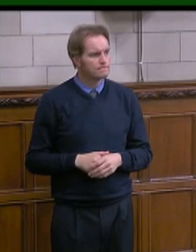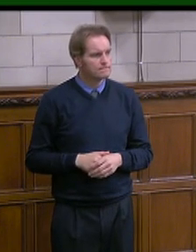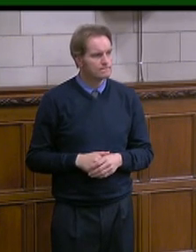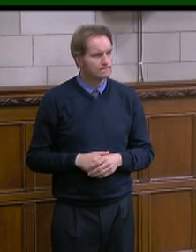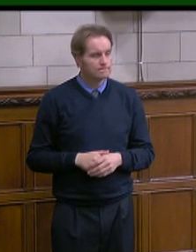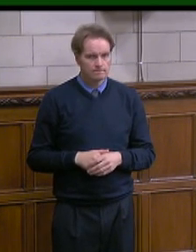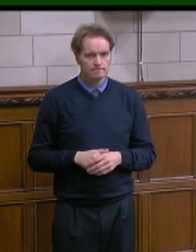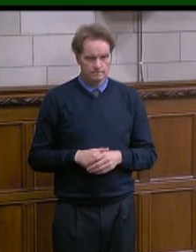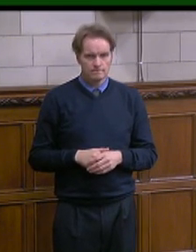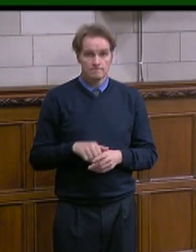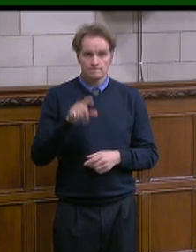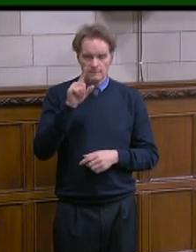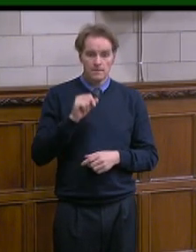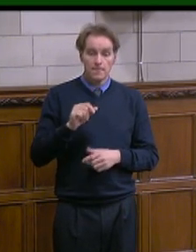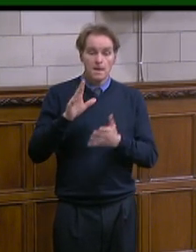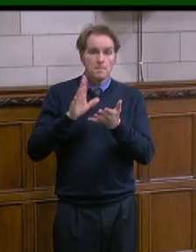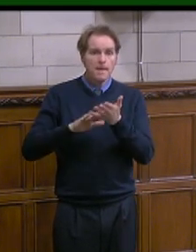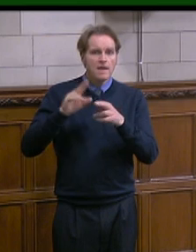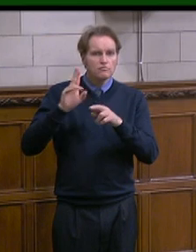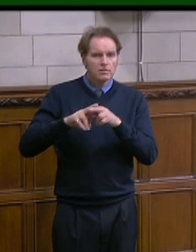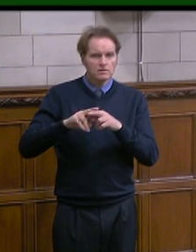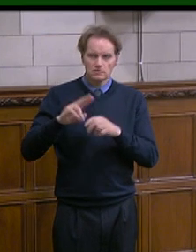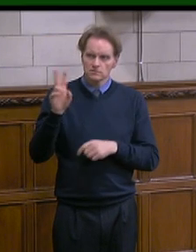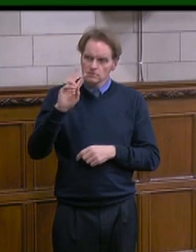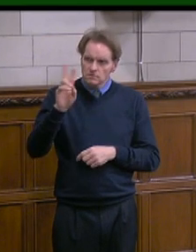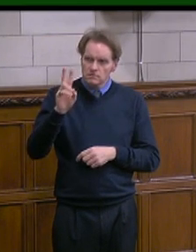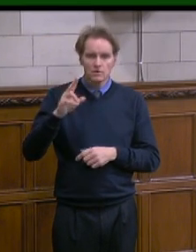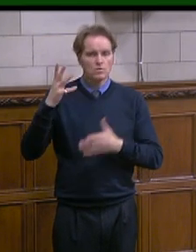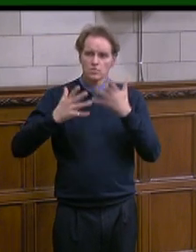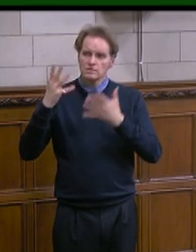who use BSL to be fully involved in their child’s education.